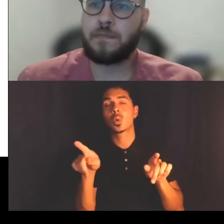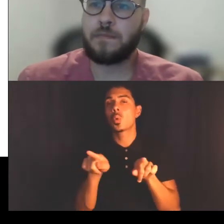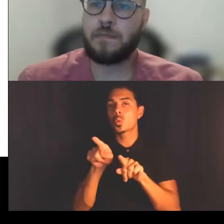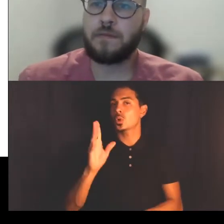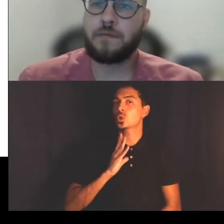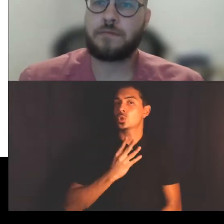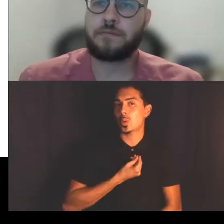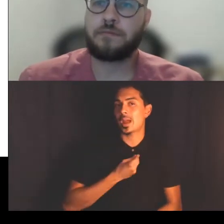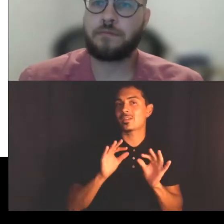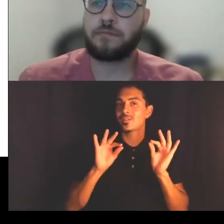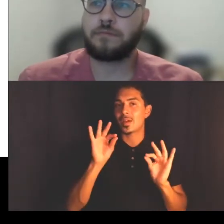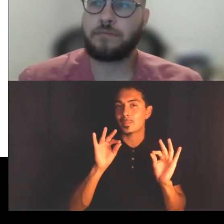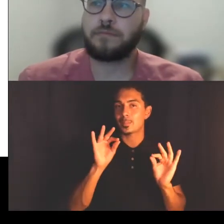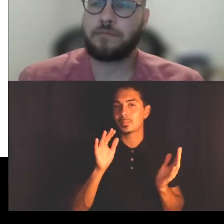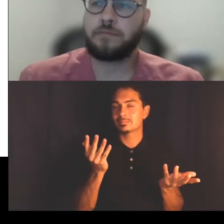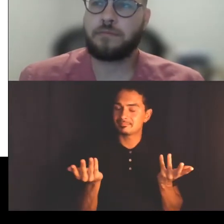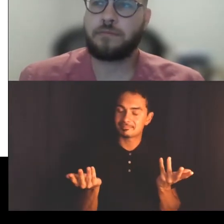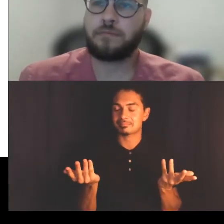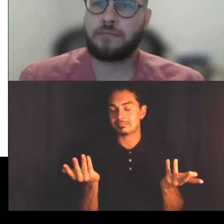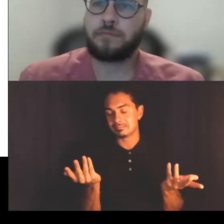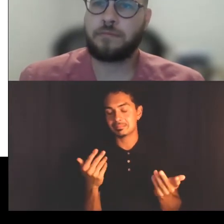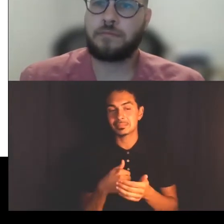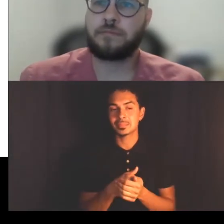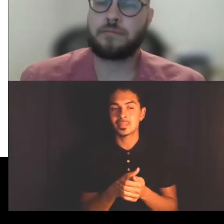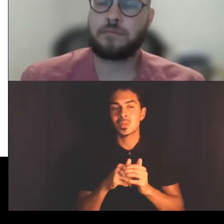so all of these kinds of things.